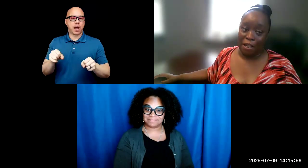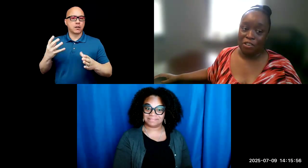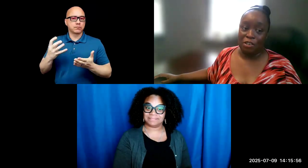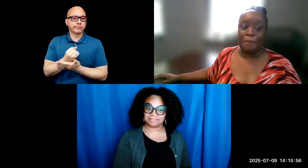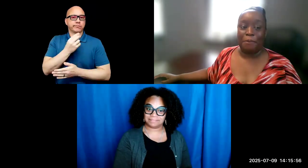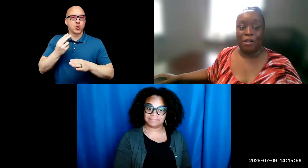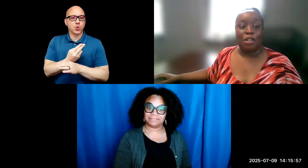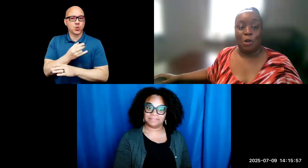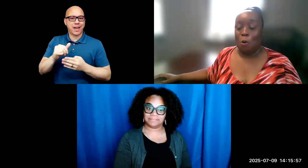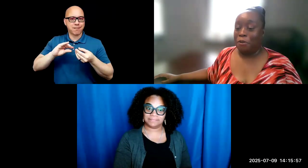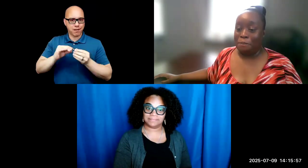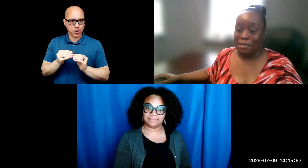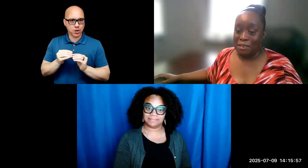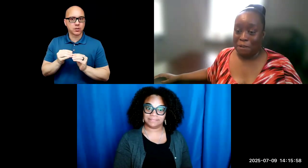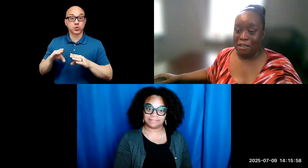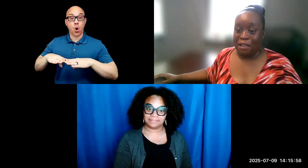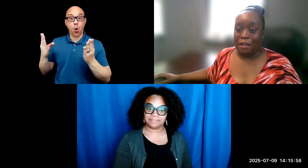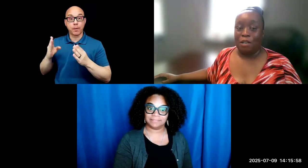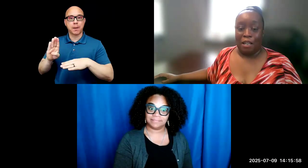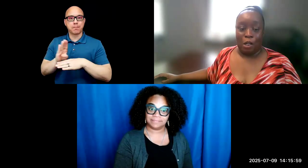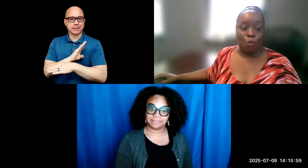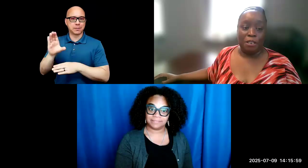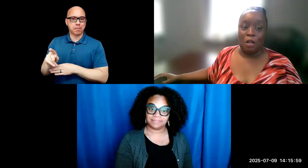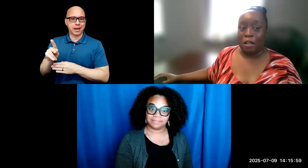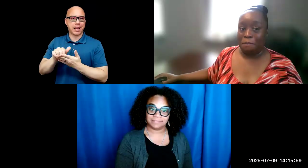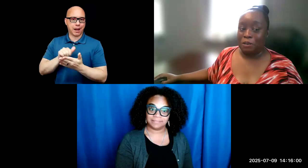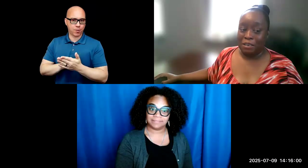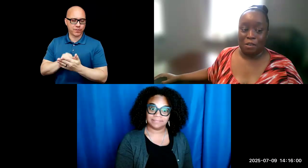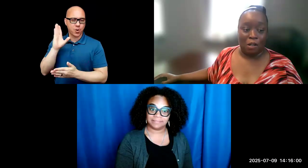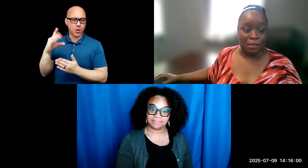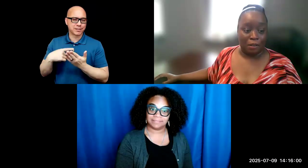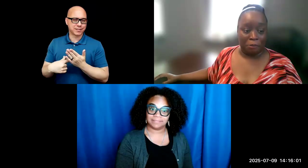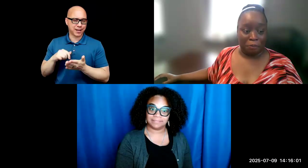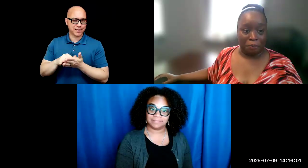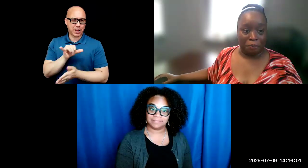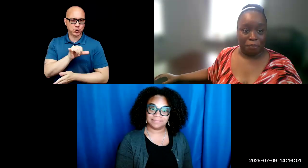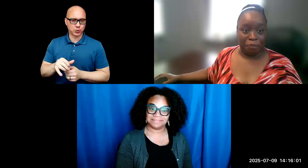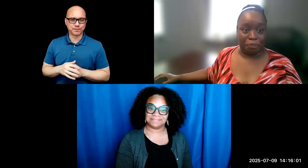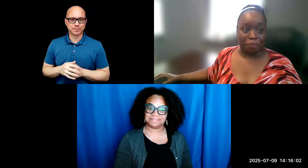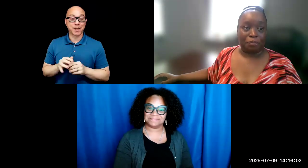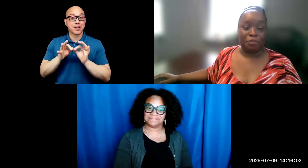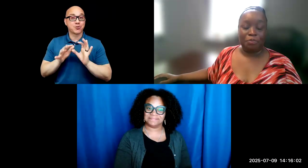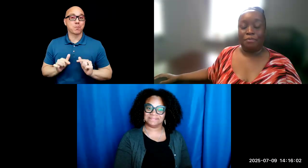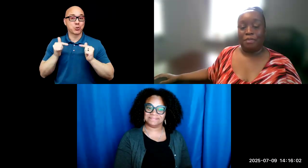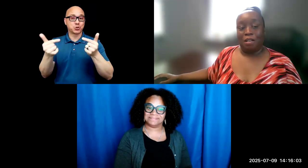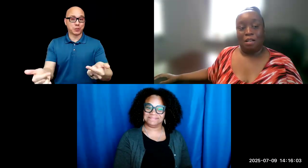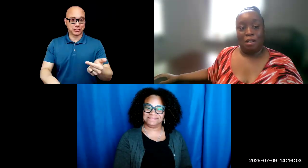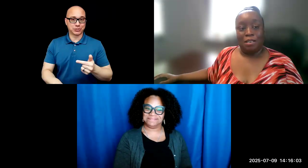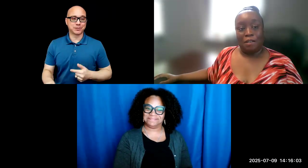Identification Number to open a business bank account, and we will be talking about this also.